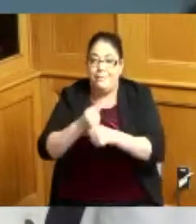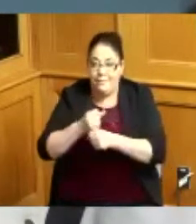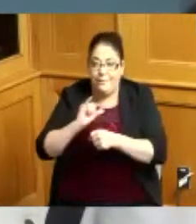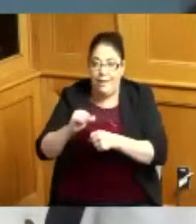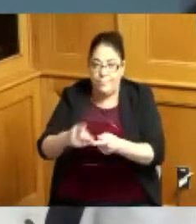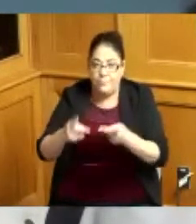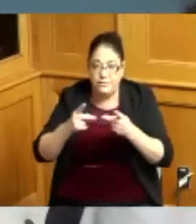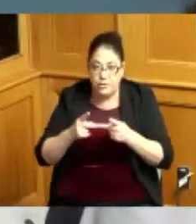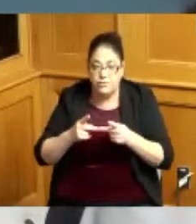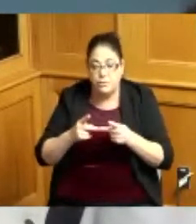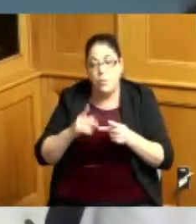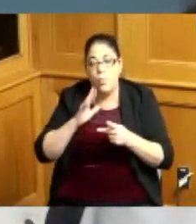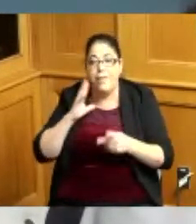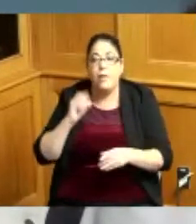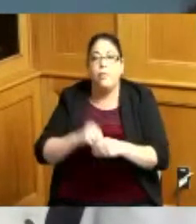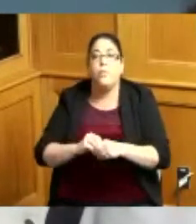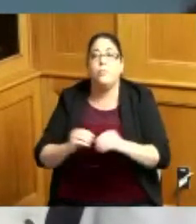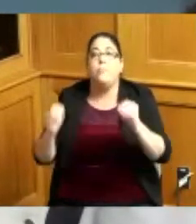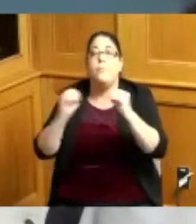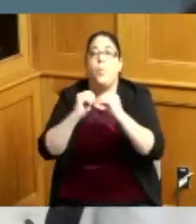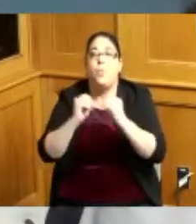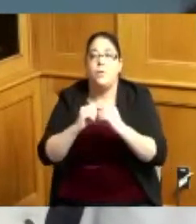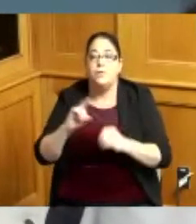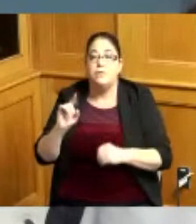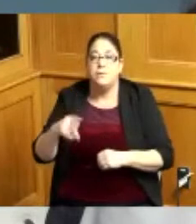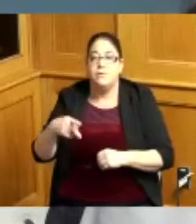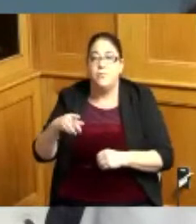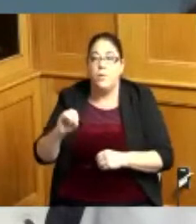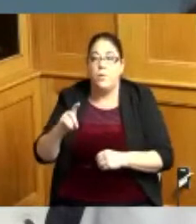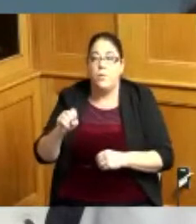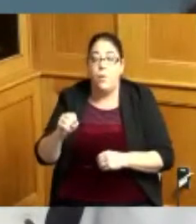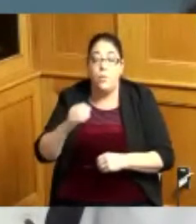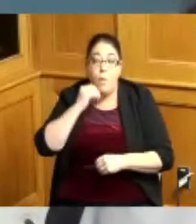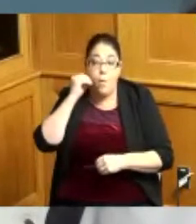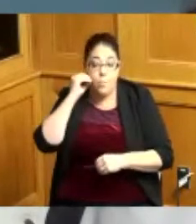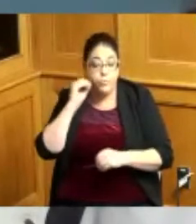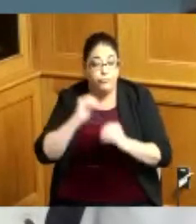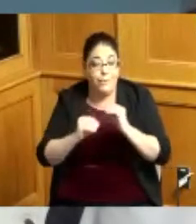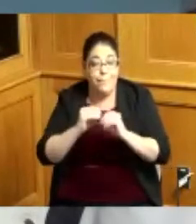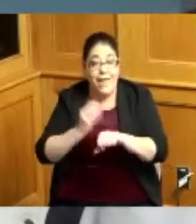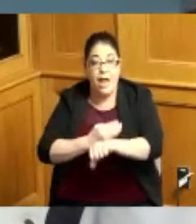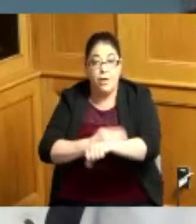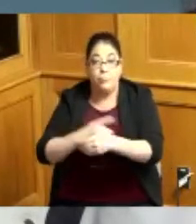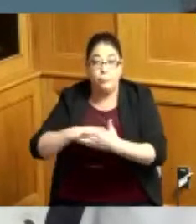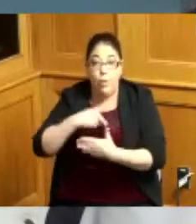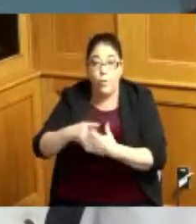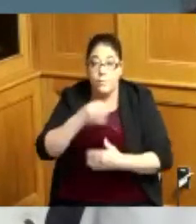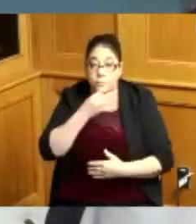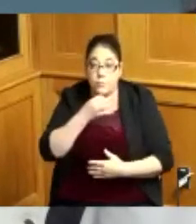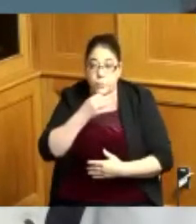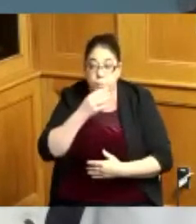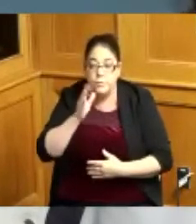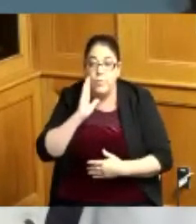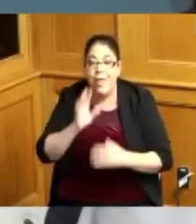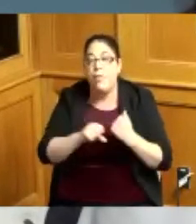that so just want to let people know home repair program is is coming an extended version of it